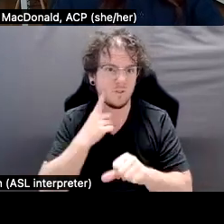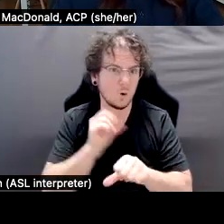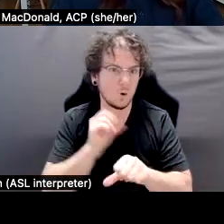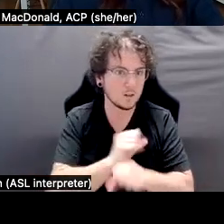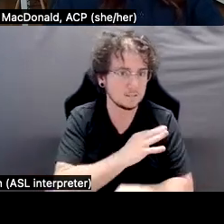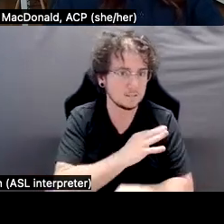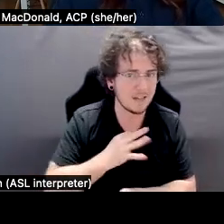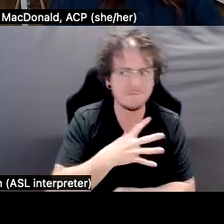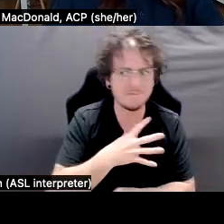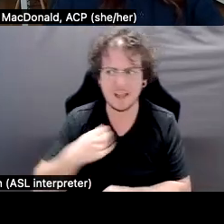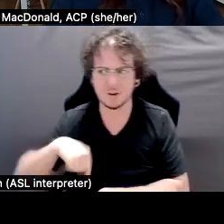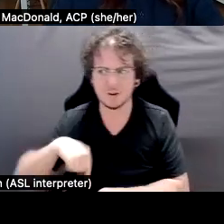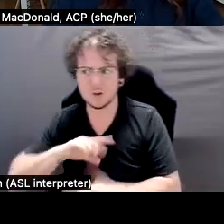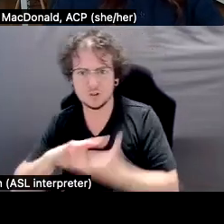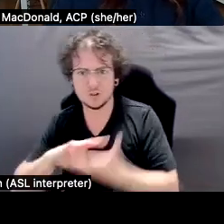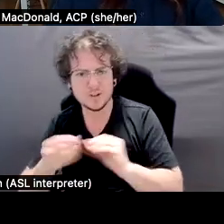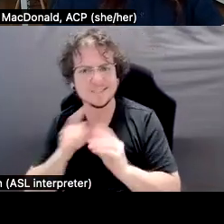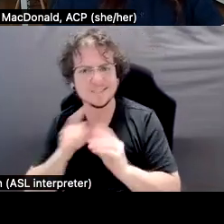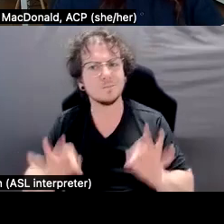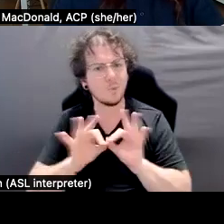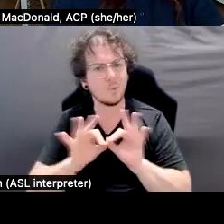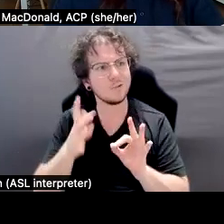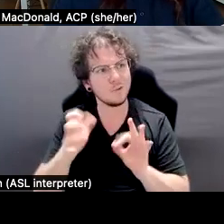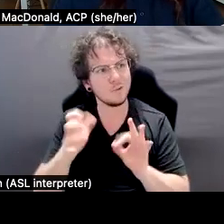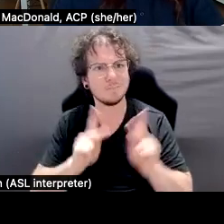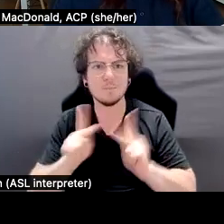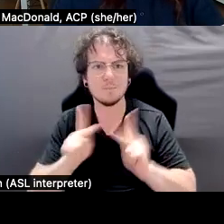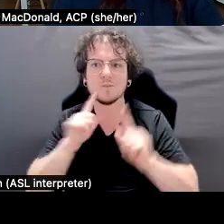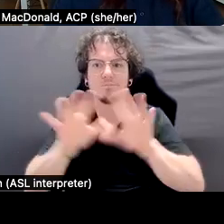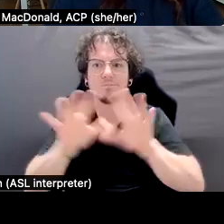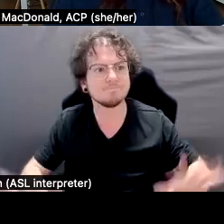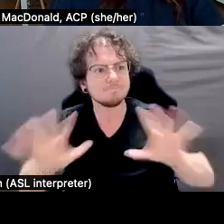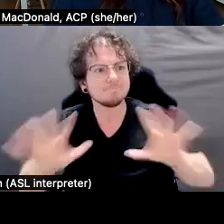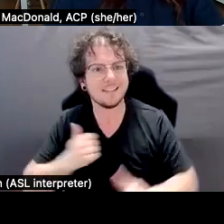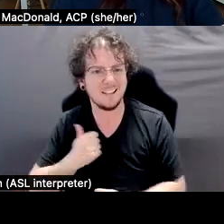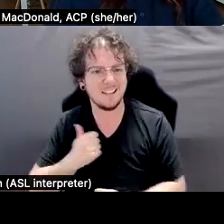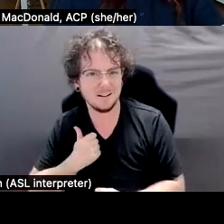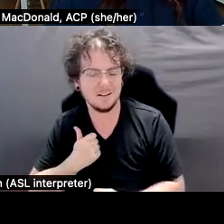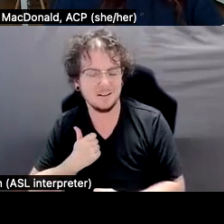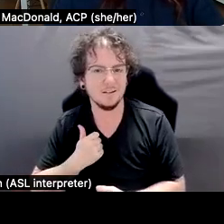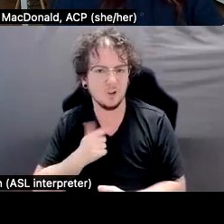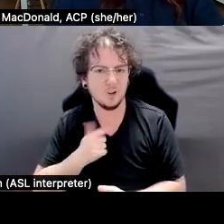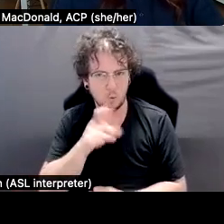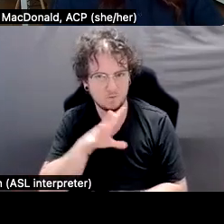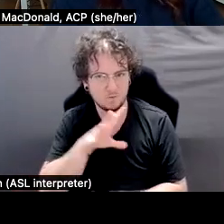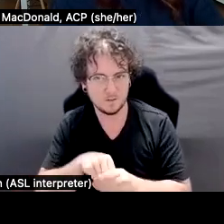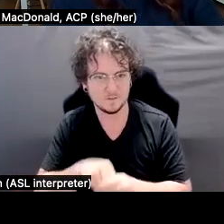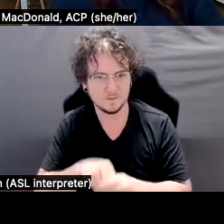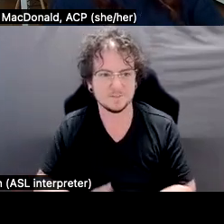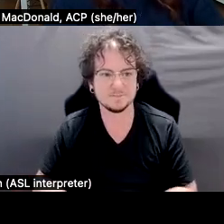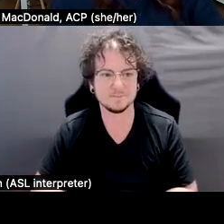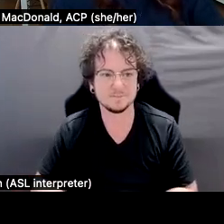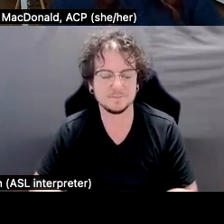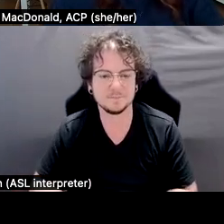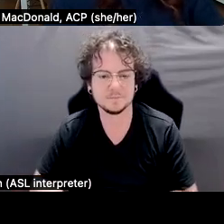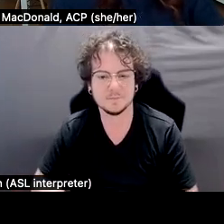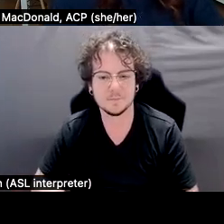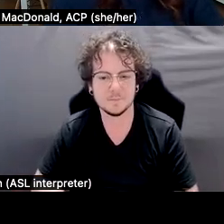bit more evenly distributed across the country. Okay, moving on to some employment trends